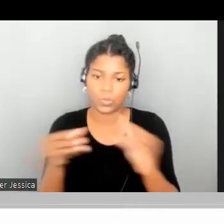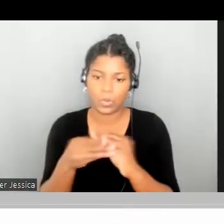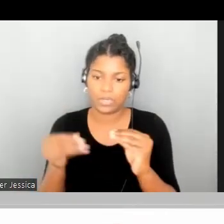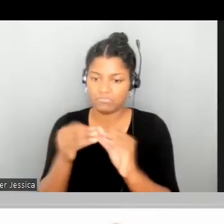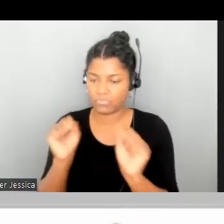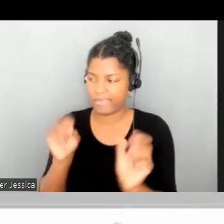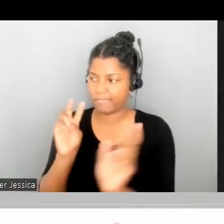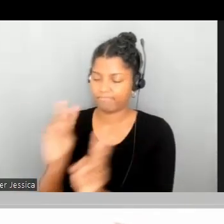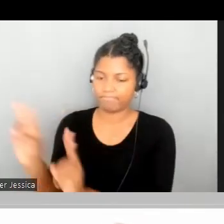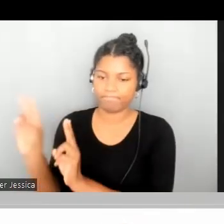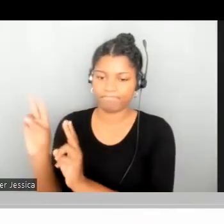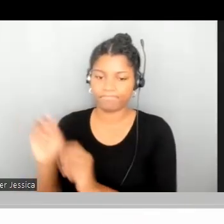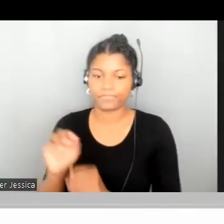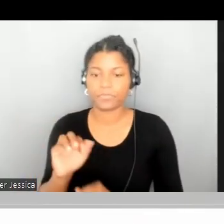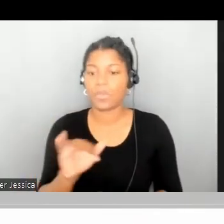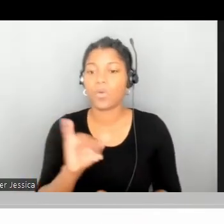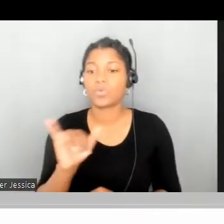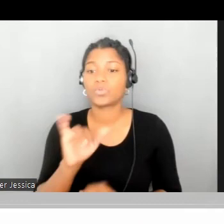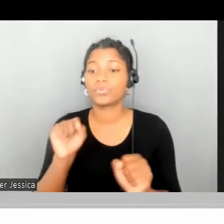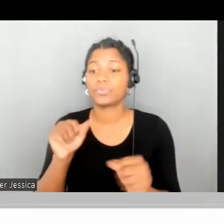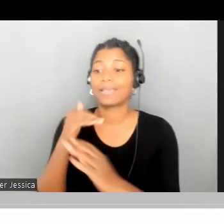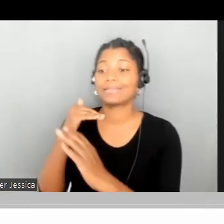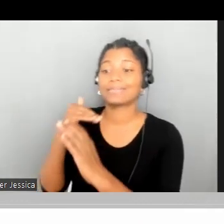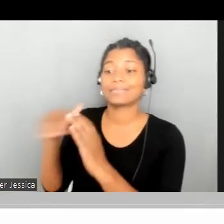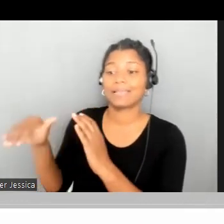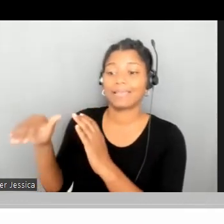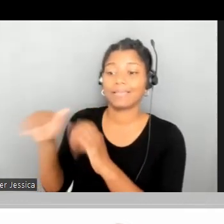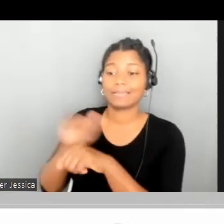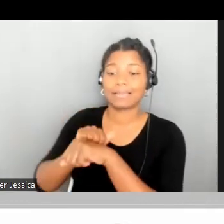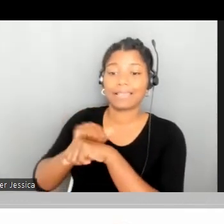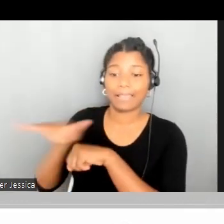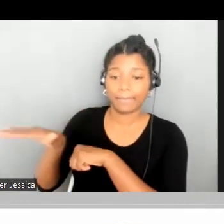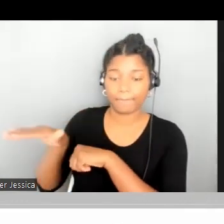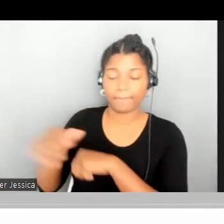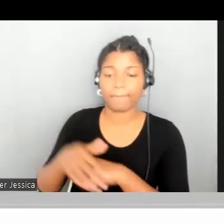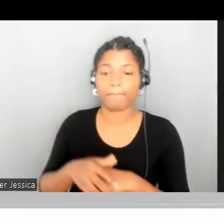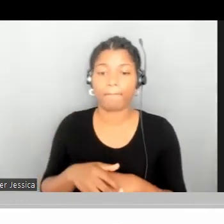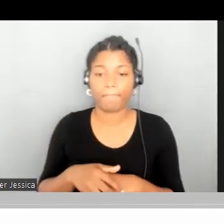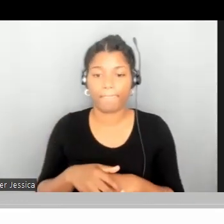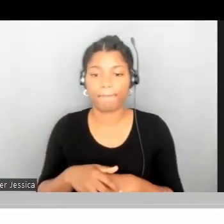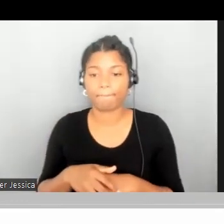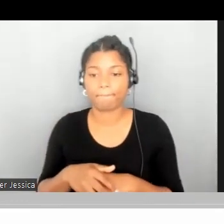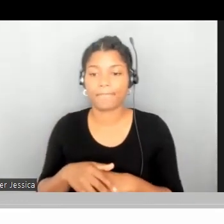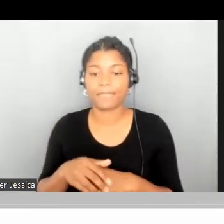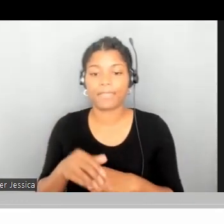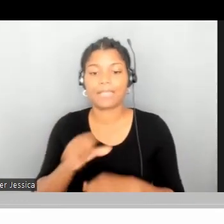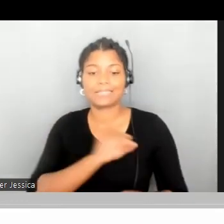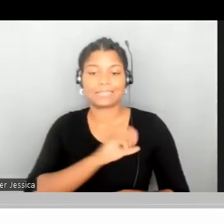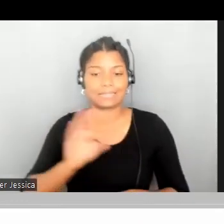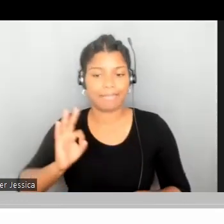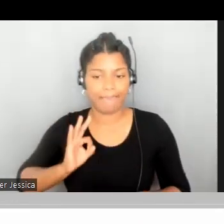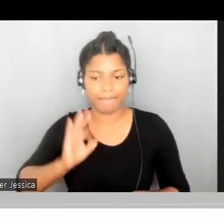You can send them an email and staff will put that email address in the chat.